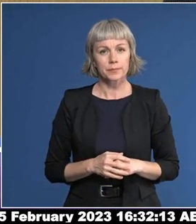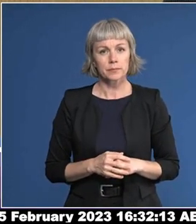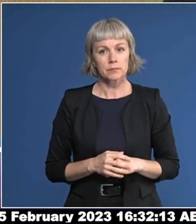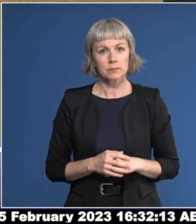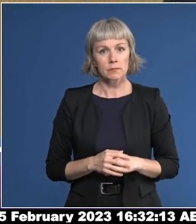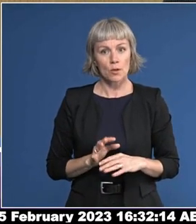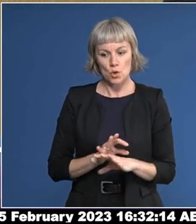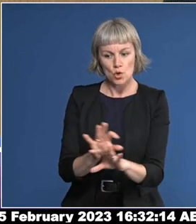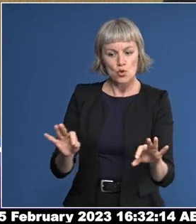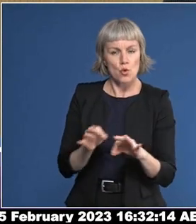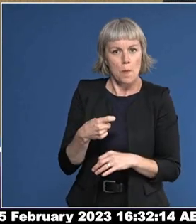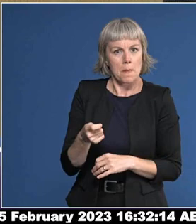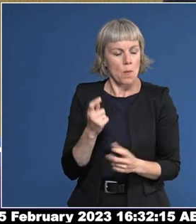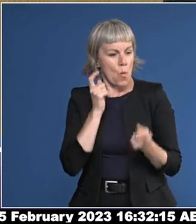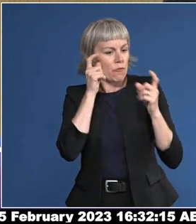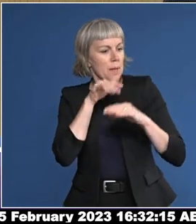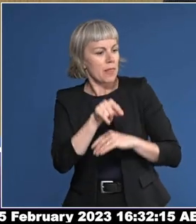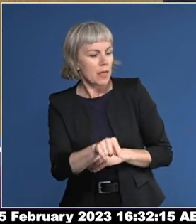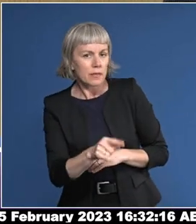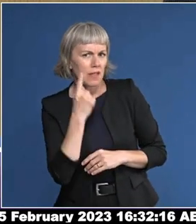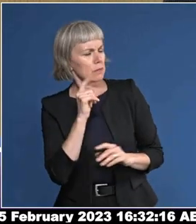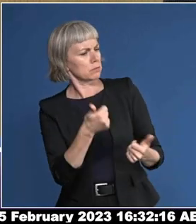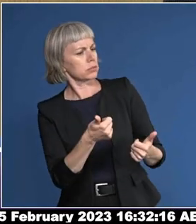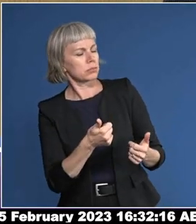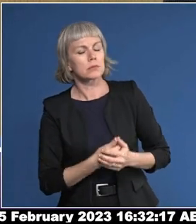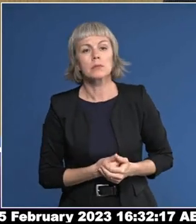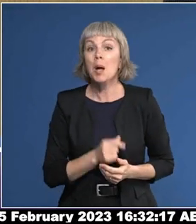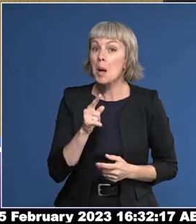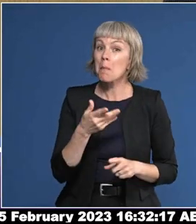going through that. Echoing some of the comments made earlier, though, a national